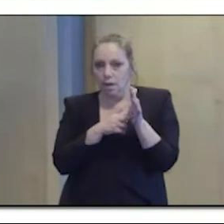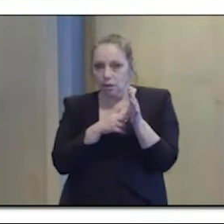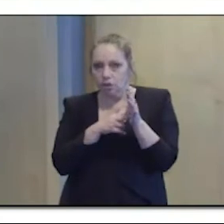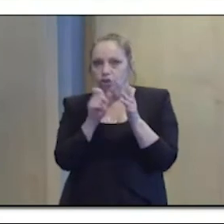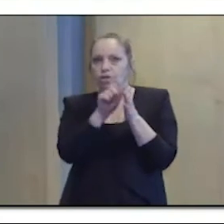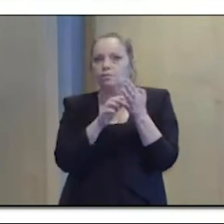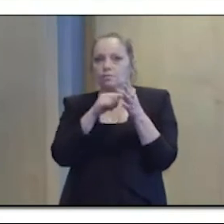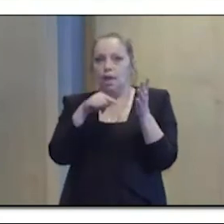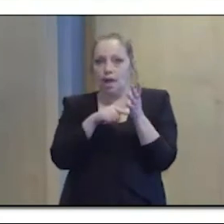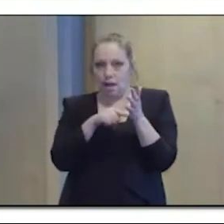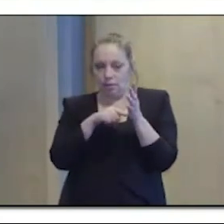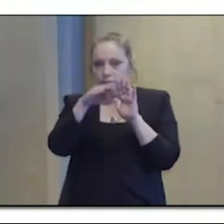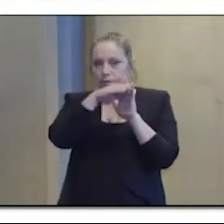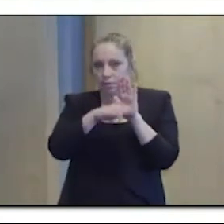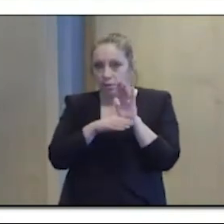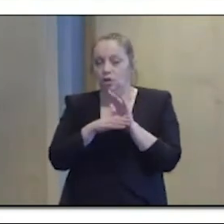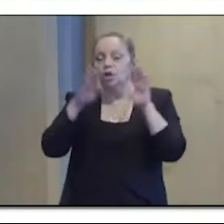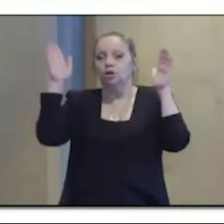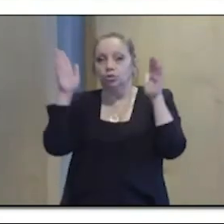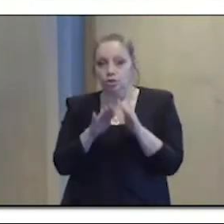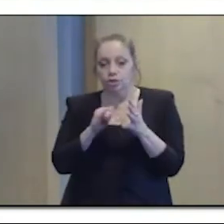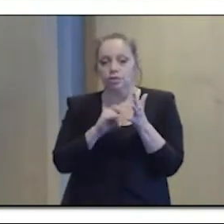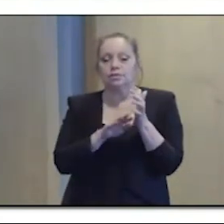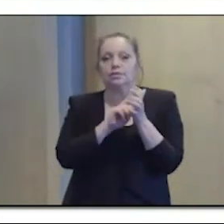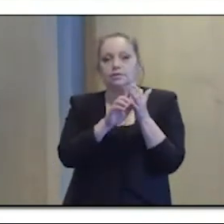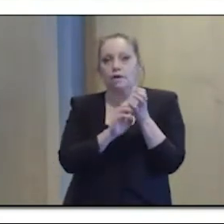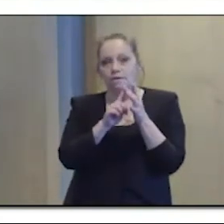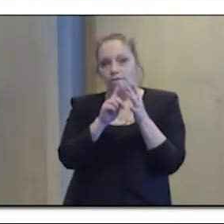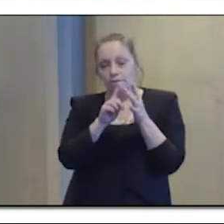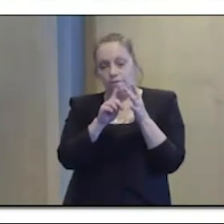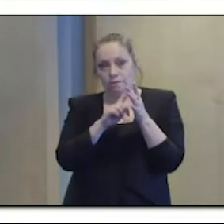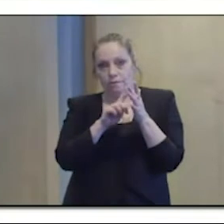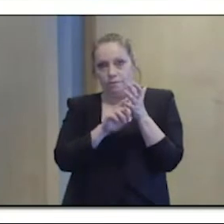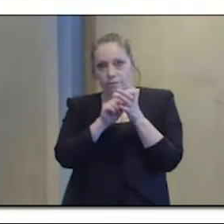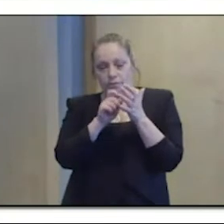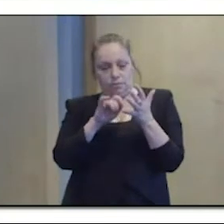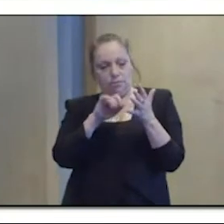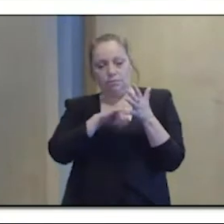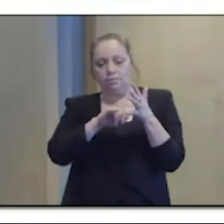reduce sulfur dioxide and nitrous oxide and particle emissions from coal plants in Europe